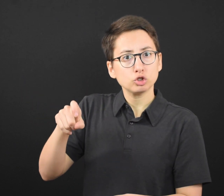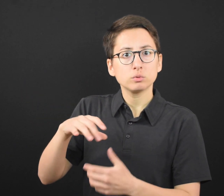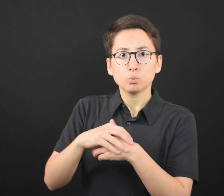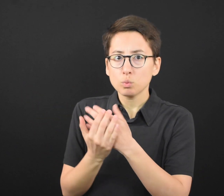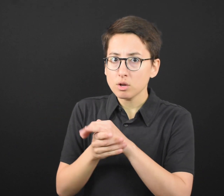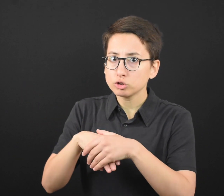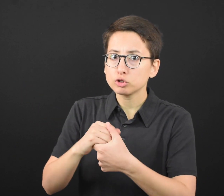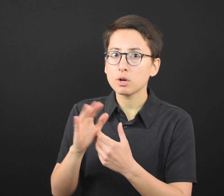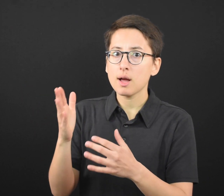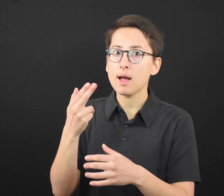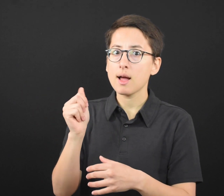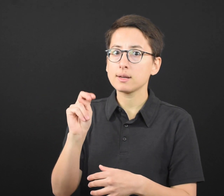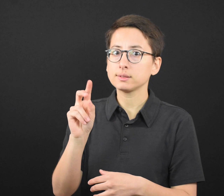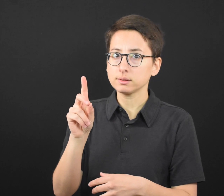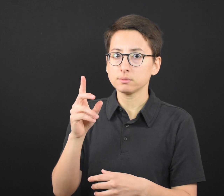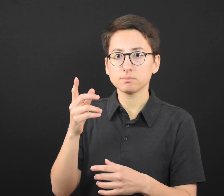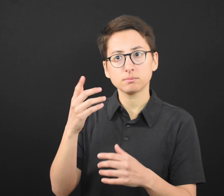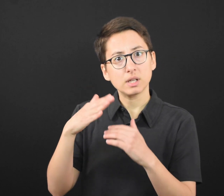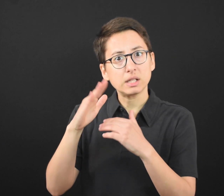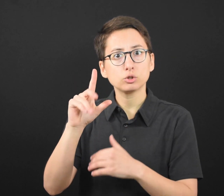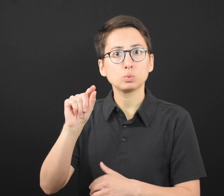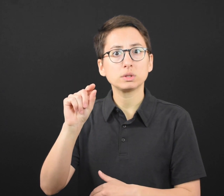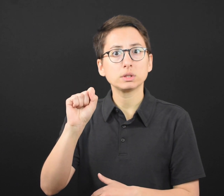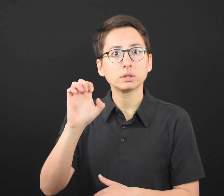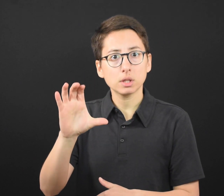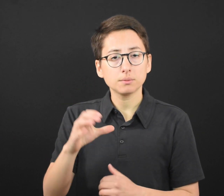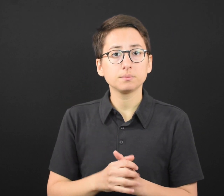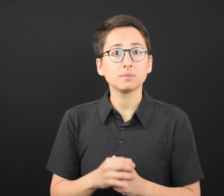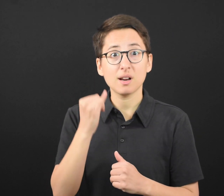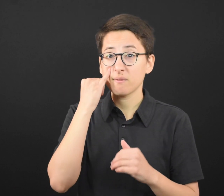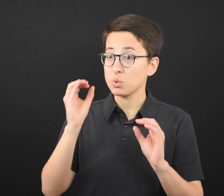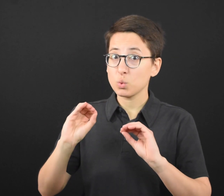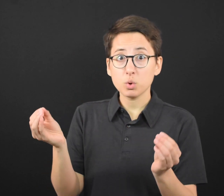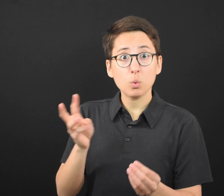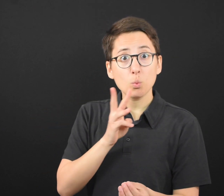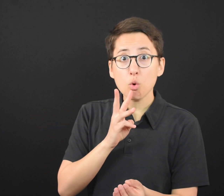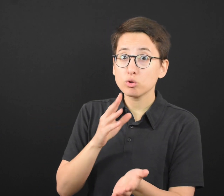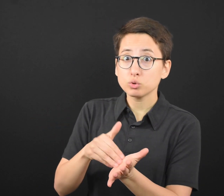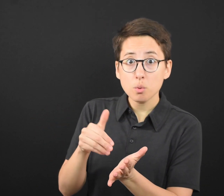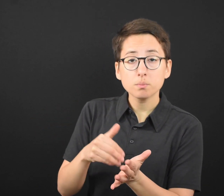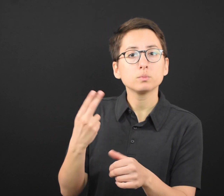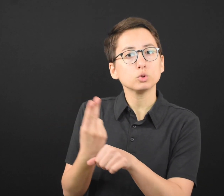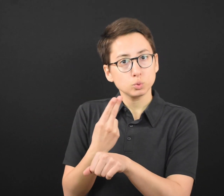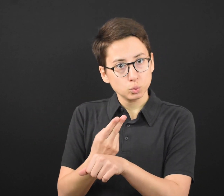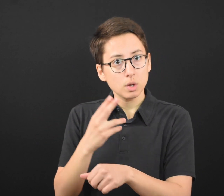for at least 20 seconds before touching your newborn. If soap and water are not available,